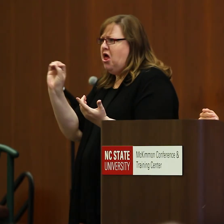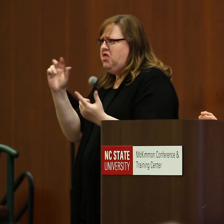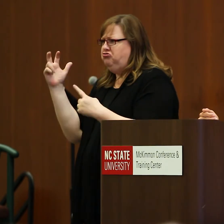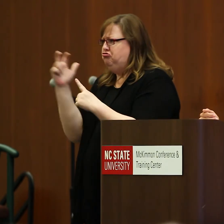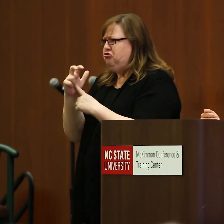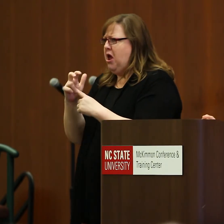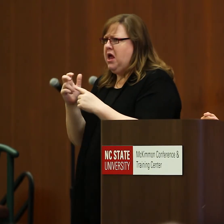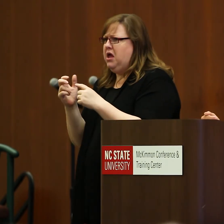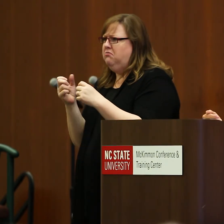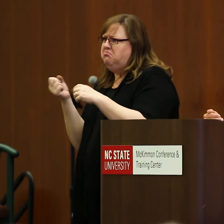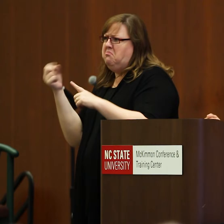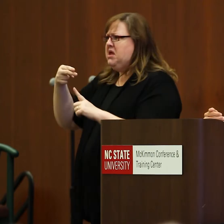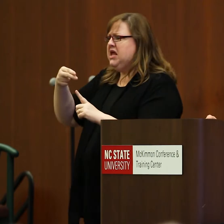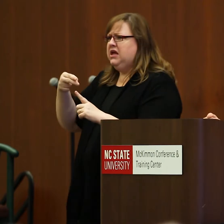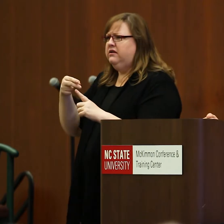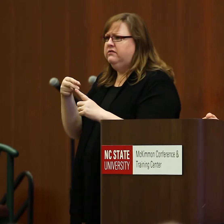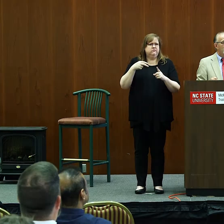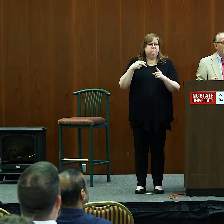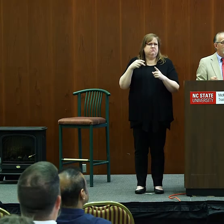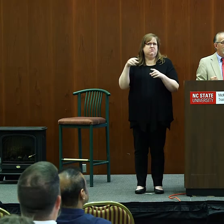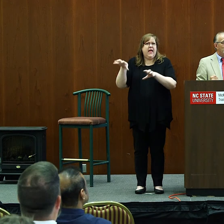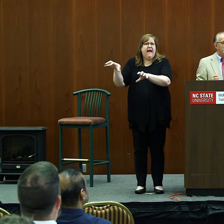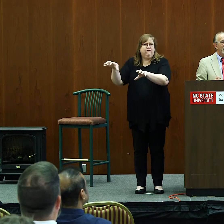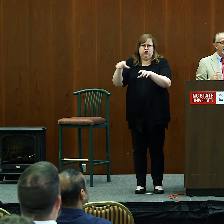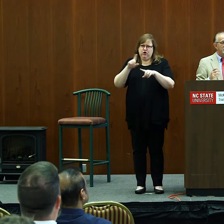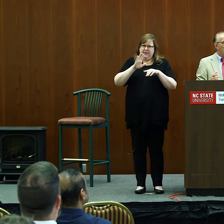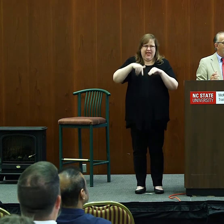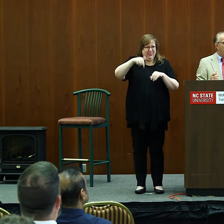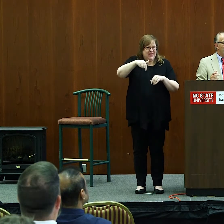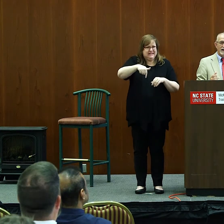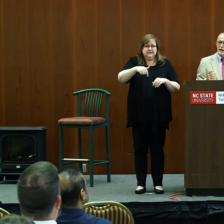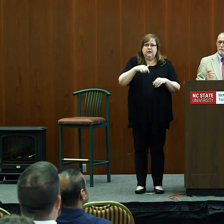tried to accomplish in this state than this. It will change the way the Medicaid